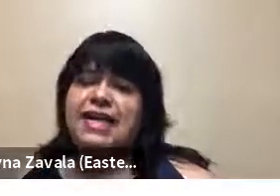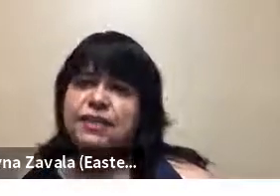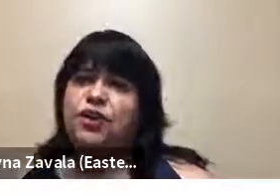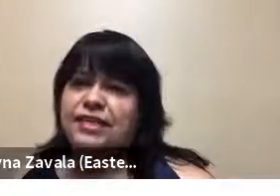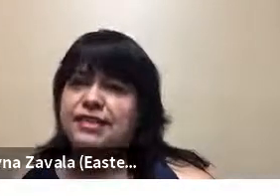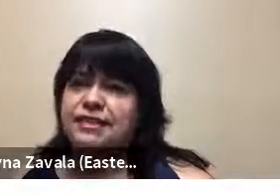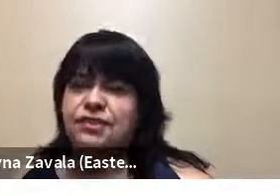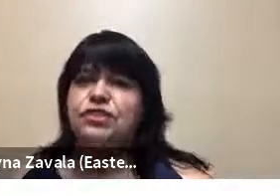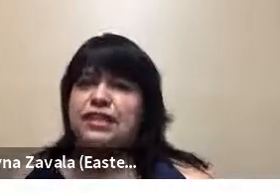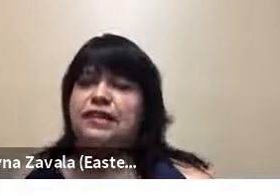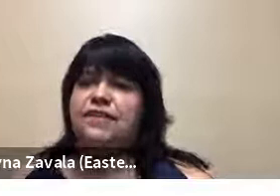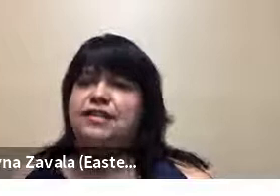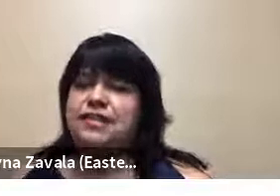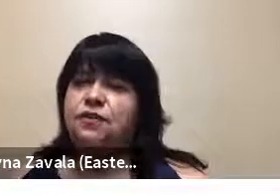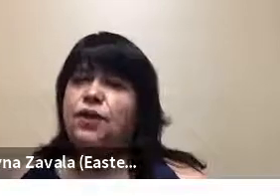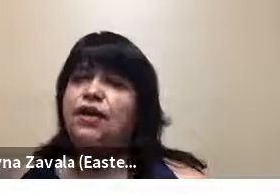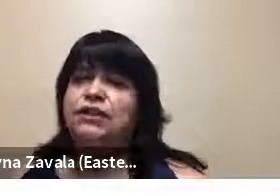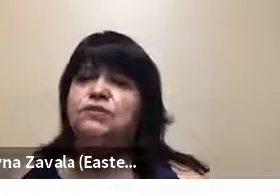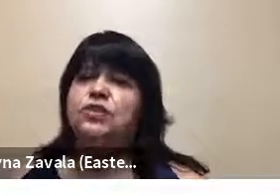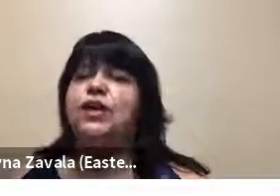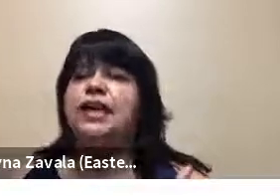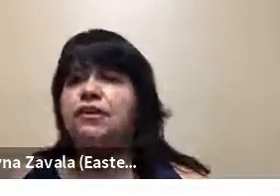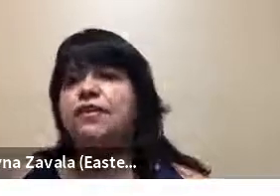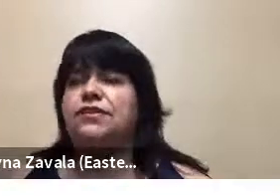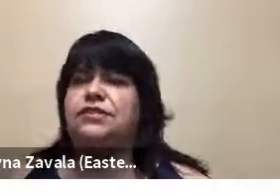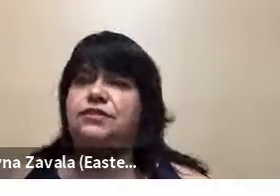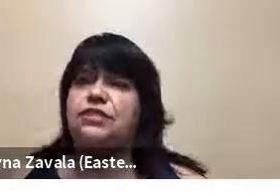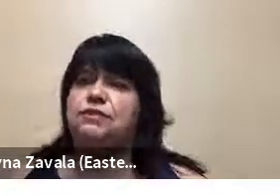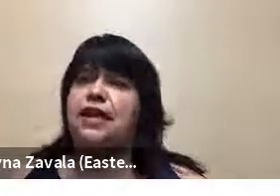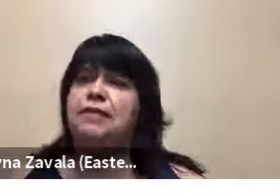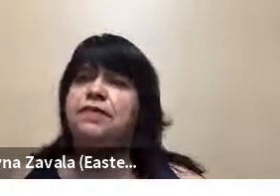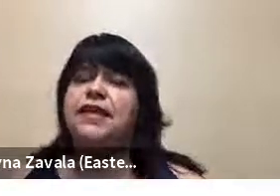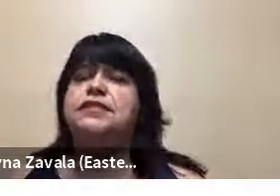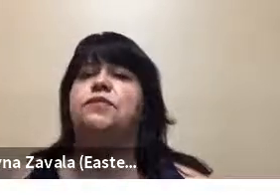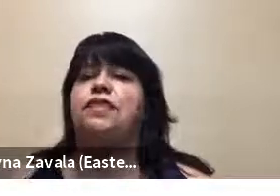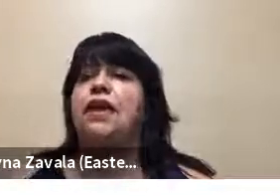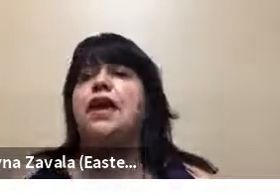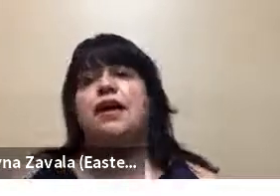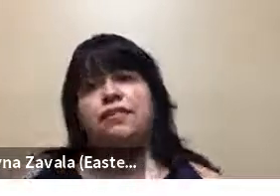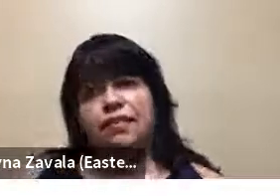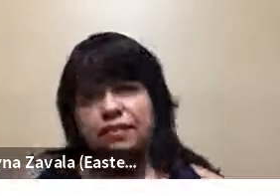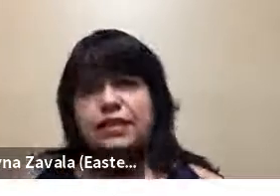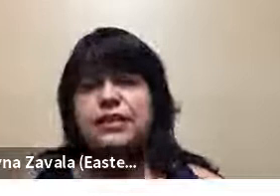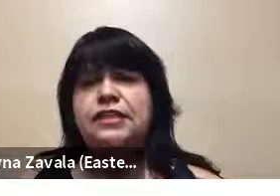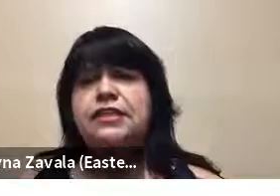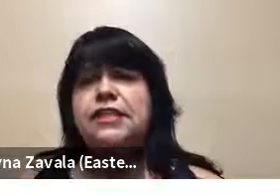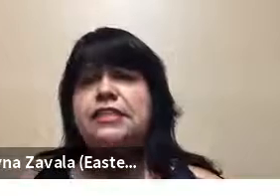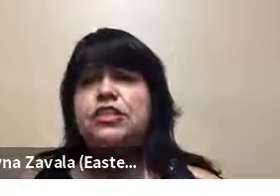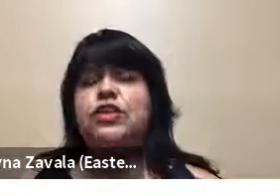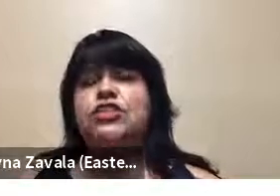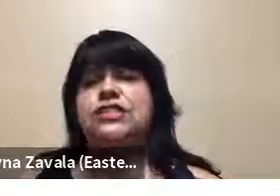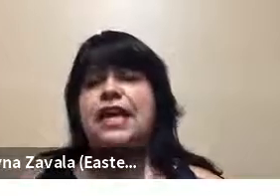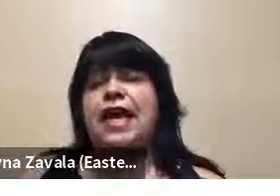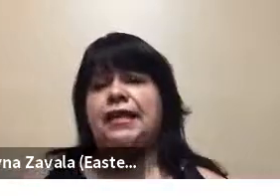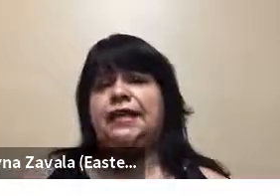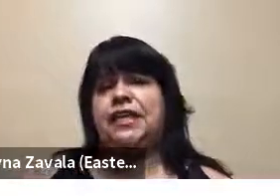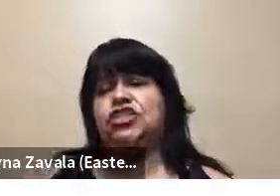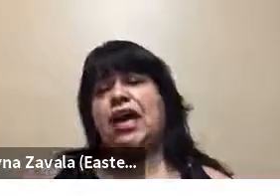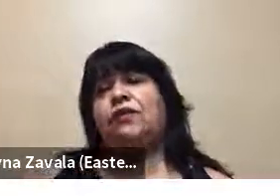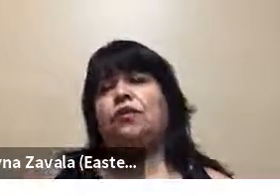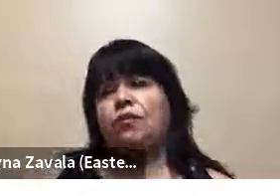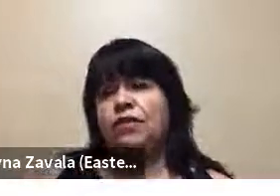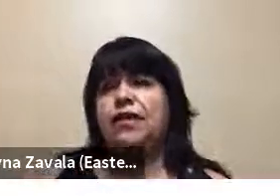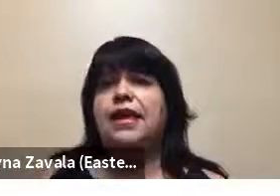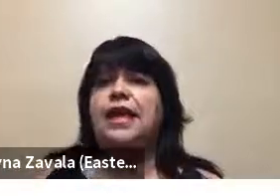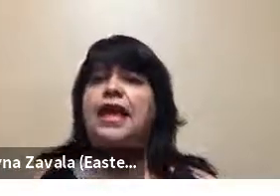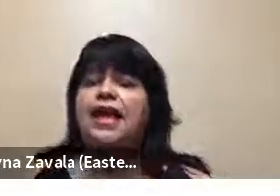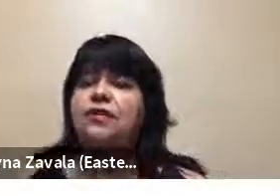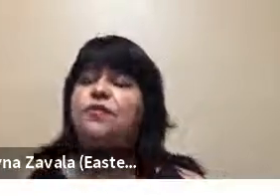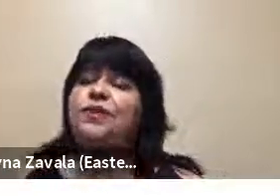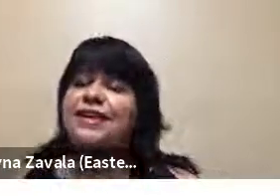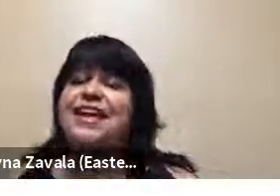Reyna Zavala (Easterseals): As they were hesitant to take the vaccine we call them to hear their concerns and empathize with the situations, they had each at home and we.